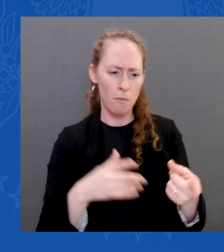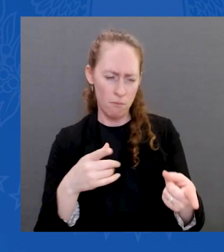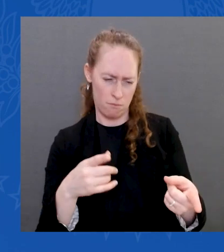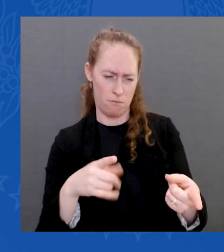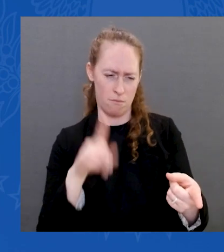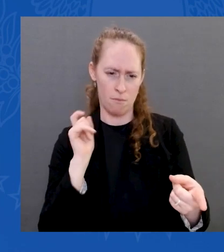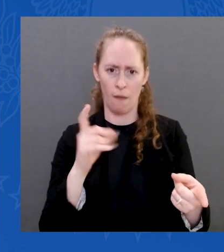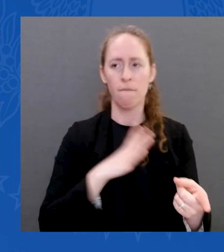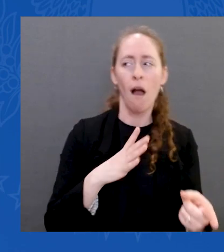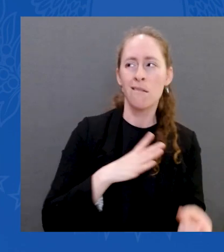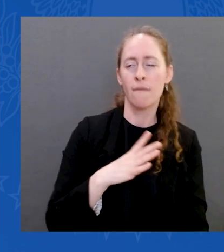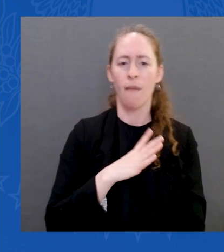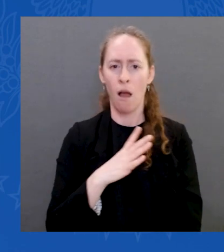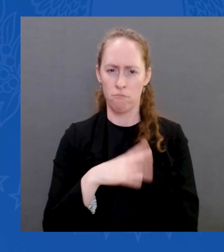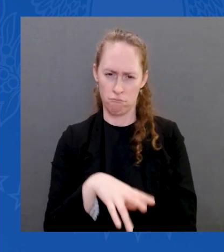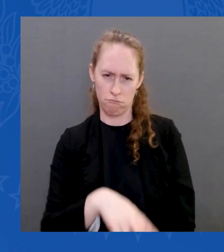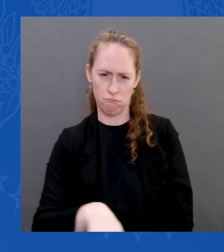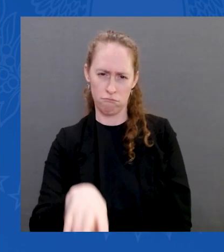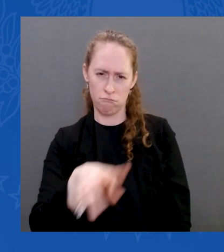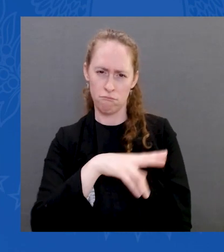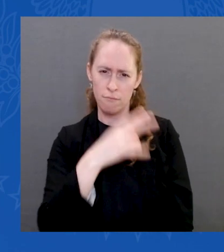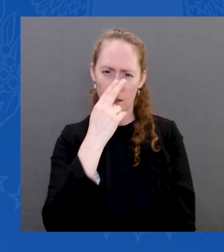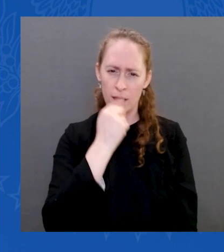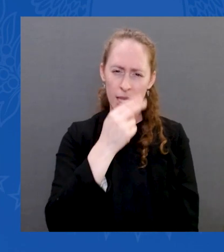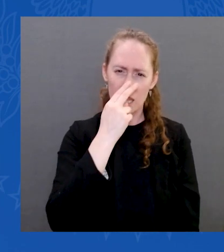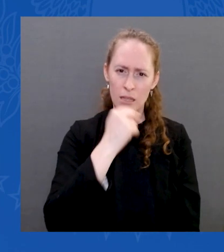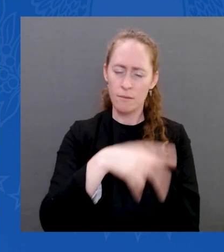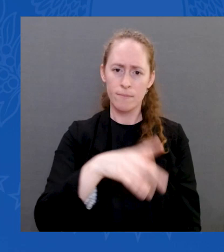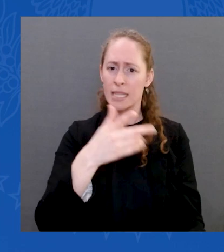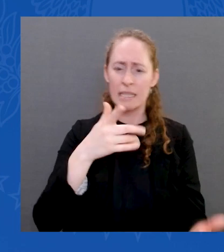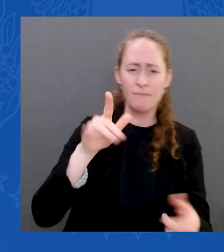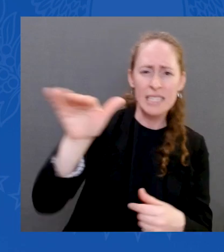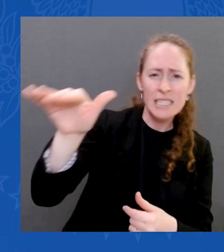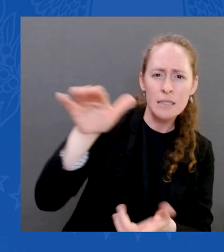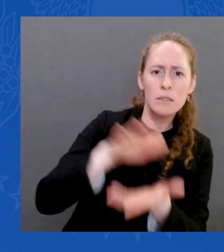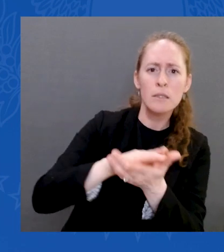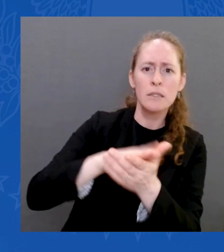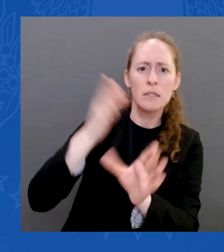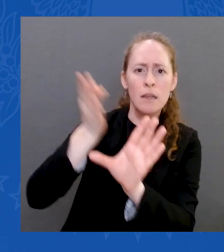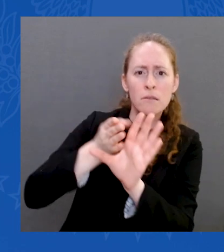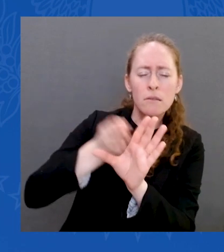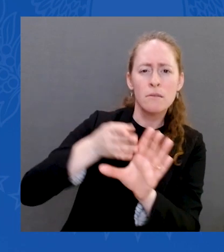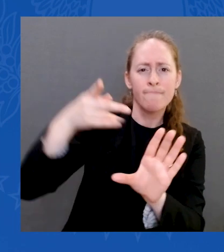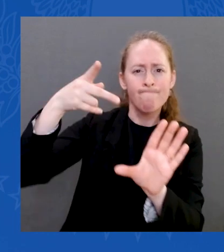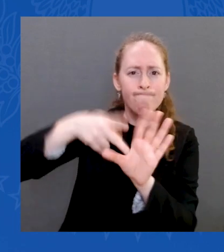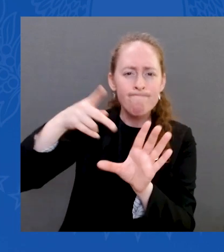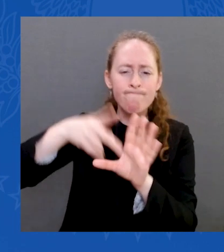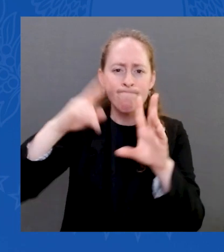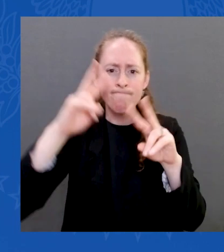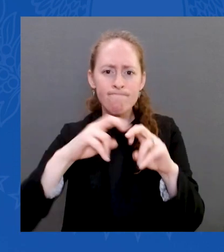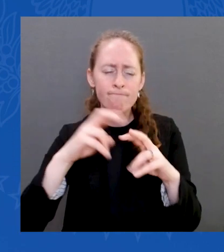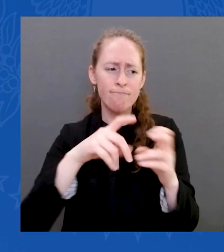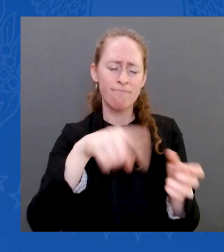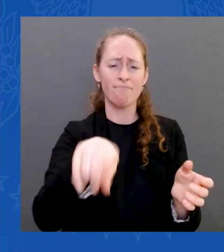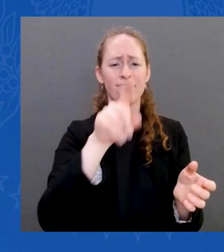You need school psychologists and psychiatrists. You need that kind of help. And the American Rescue Plan funds